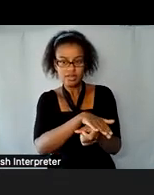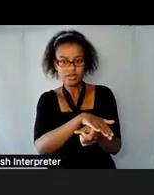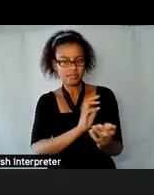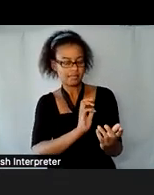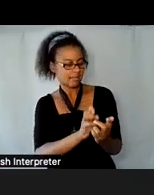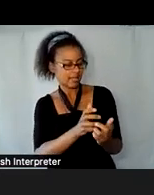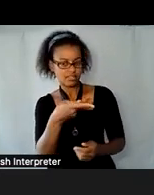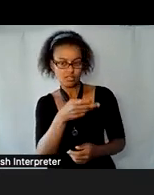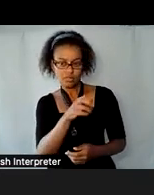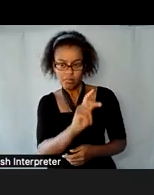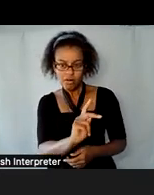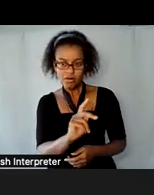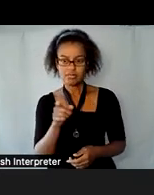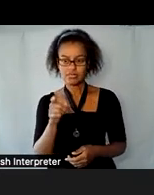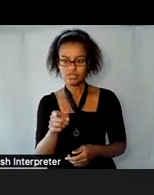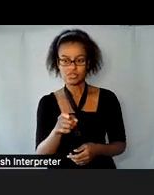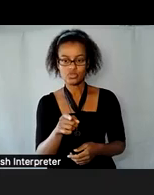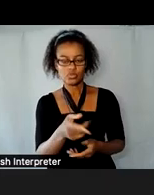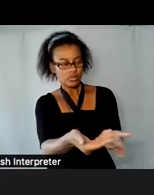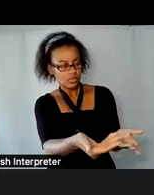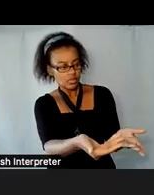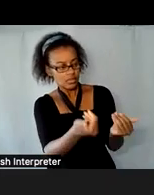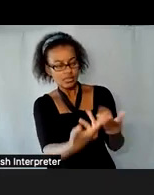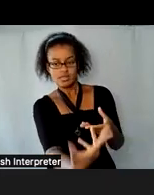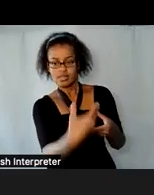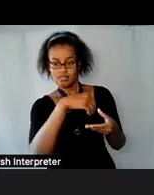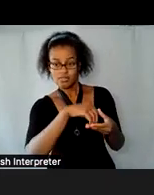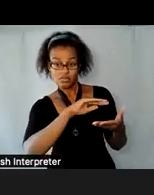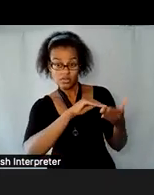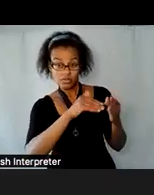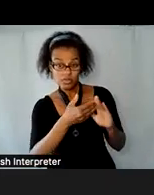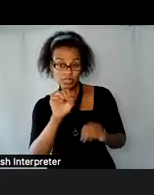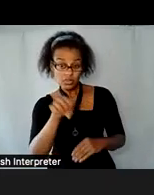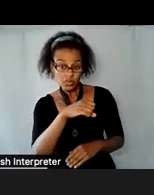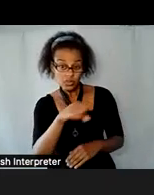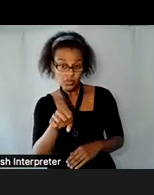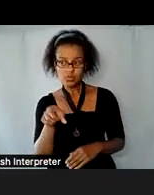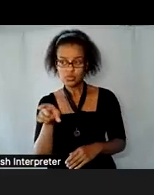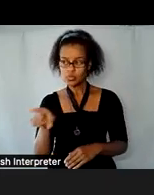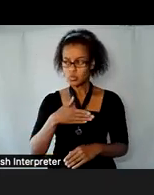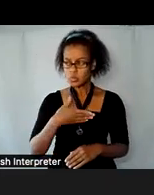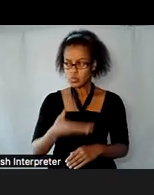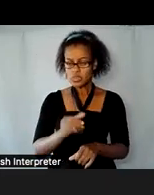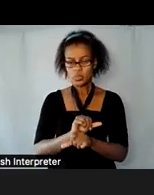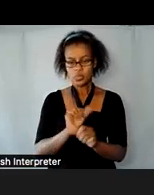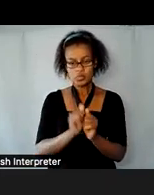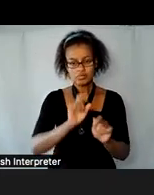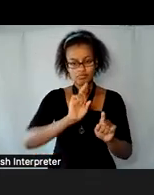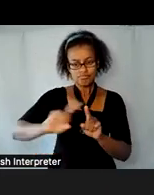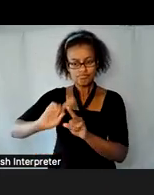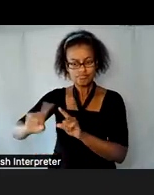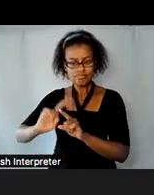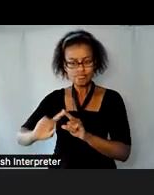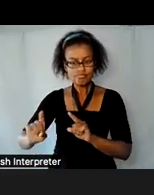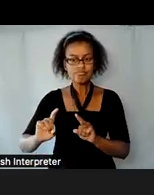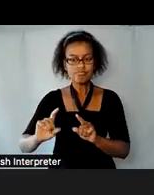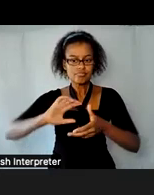Do you open to the working with all the partners, and that can make your application a success,